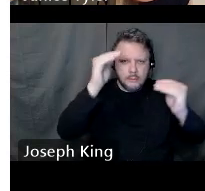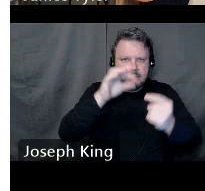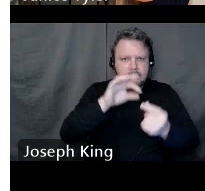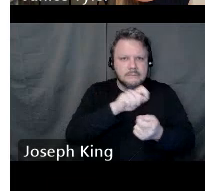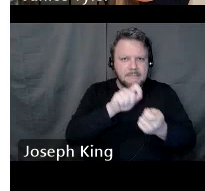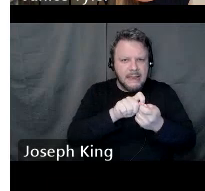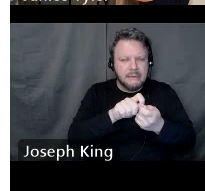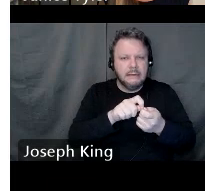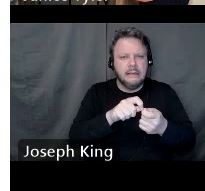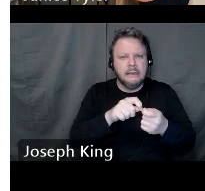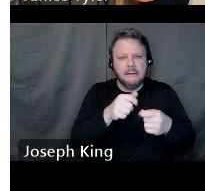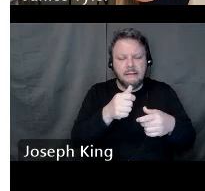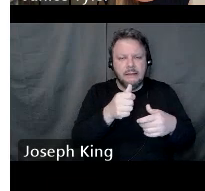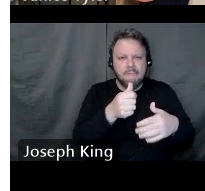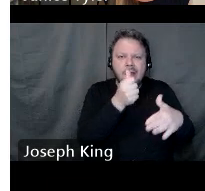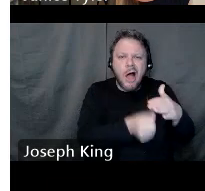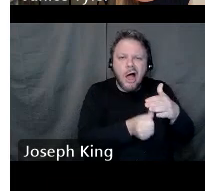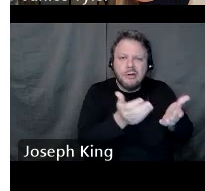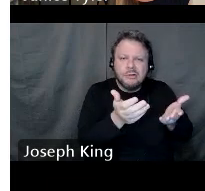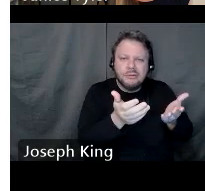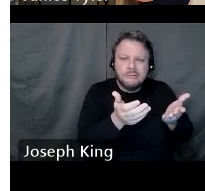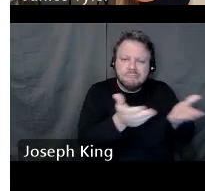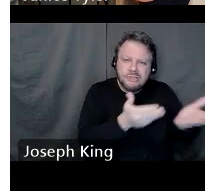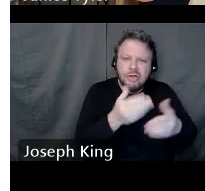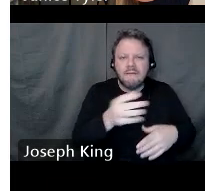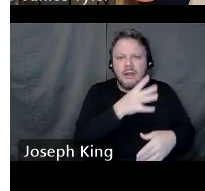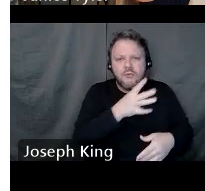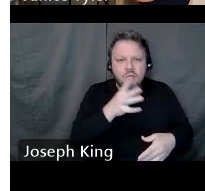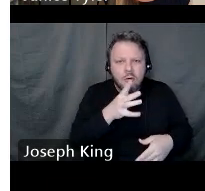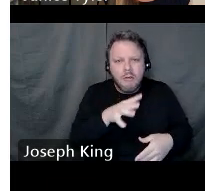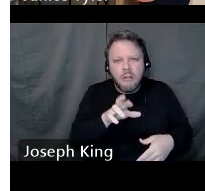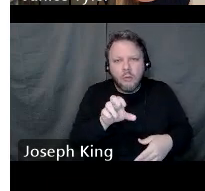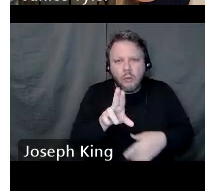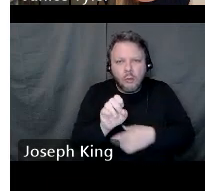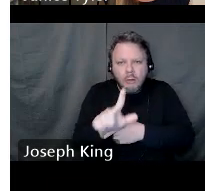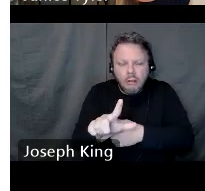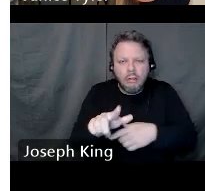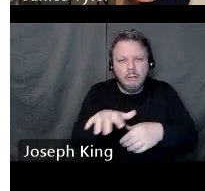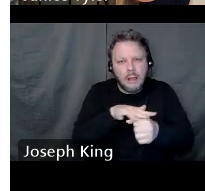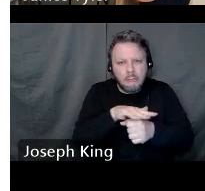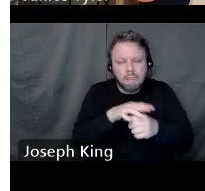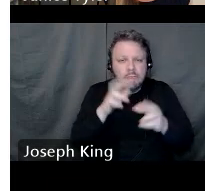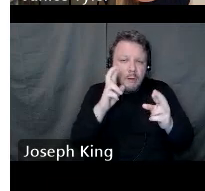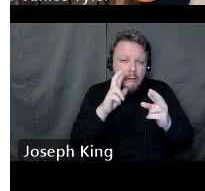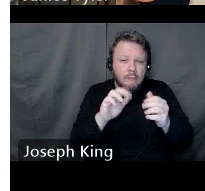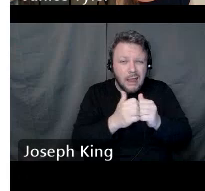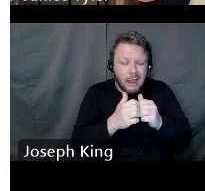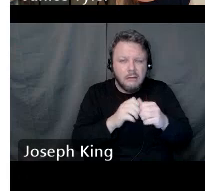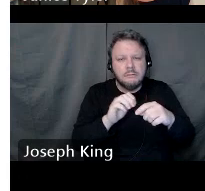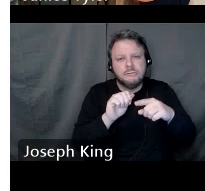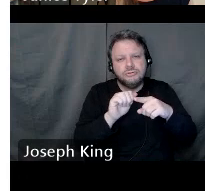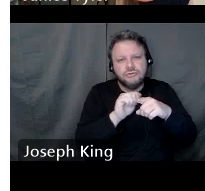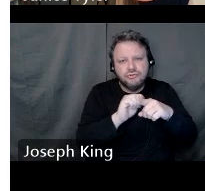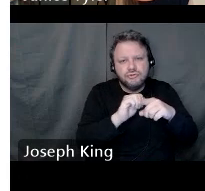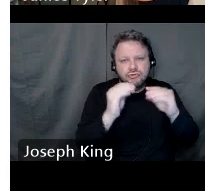especially in underserved rural areas, and we hope to do that through training broadband expansion.